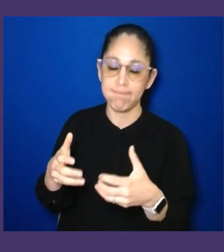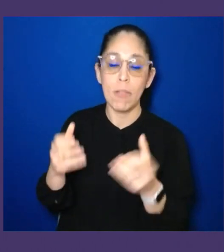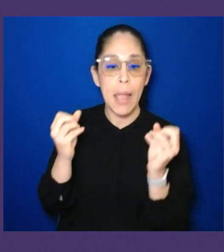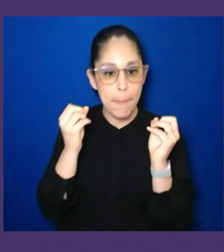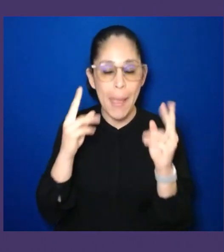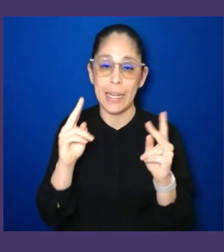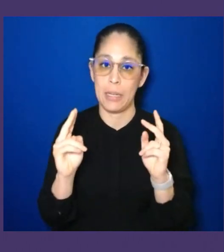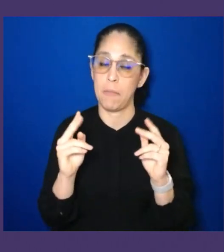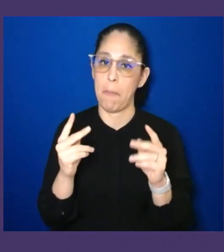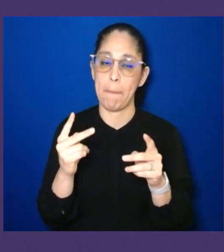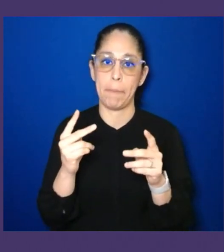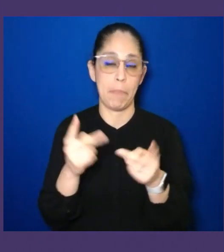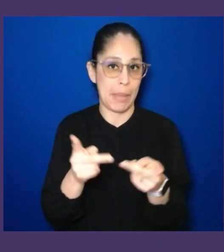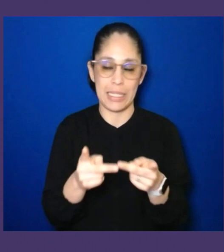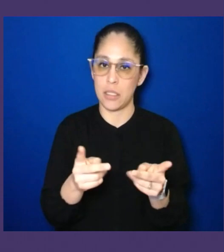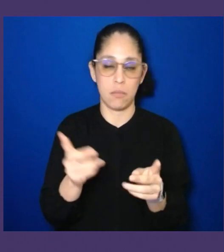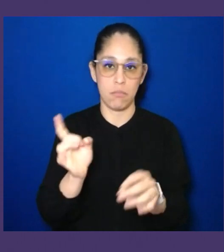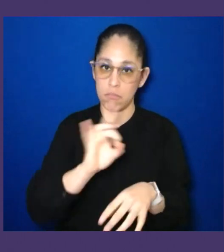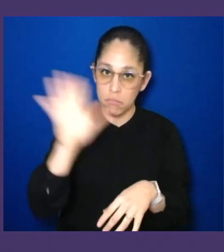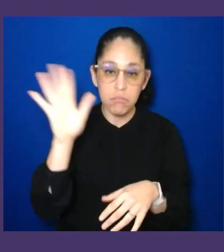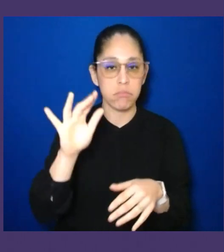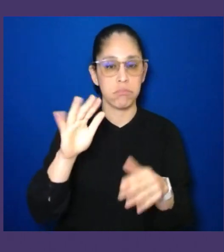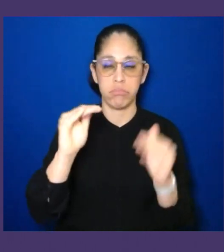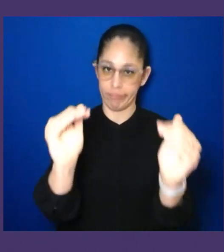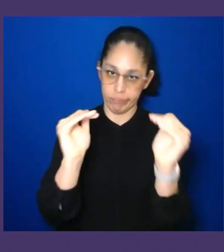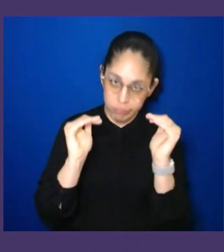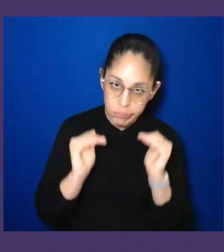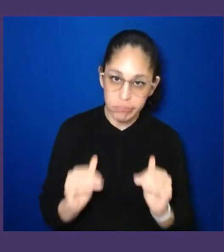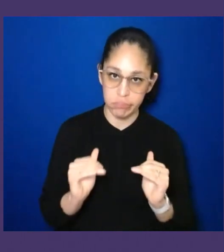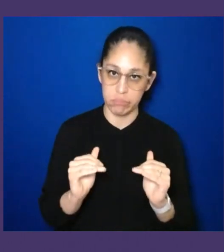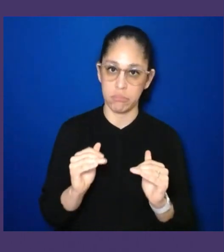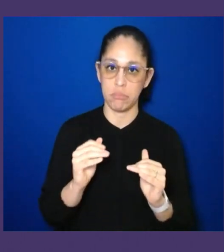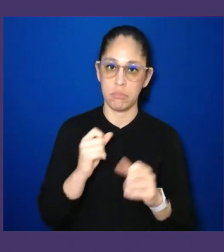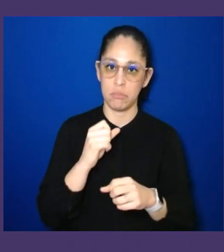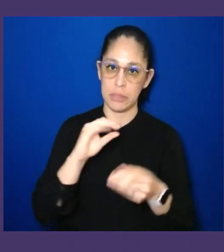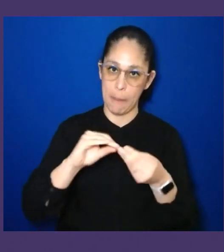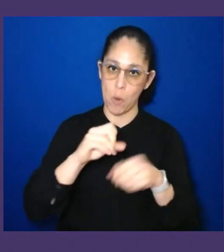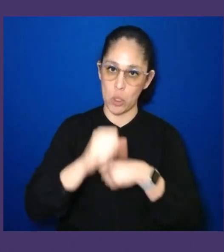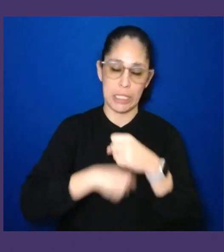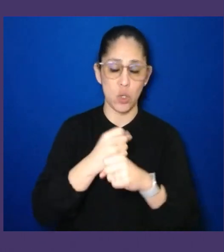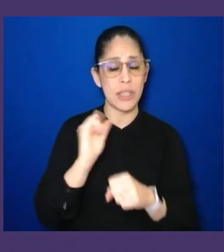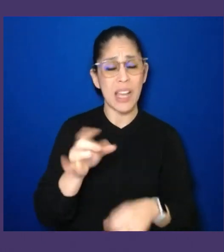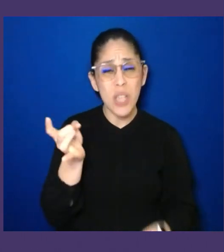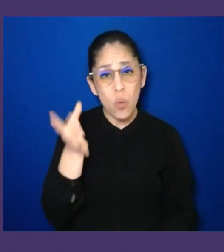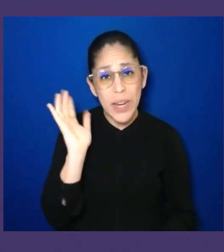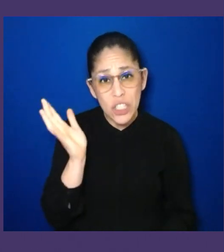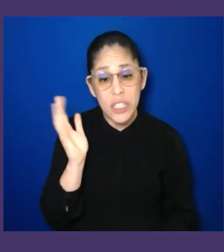which is an absolutely outrageous statistic. When it comes to wage exploitation,